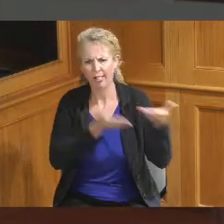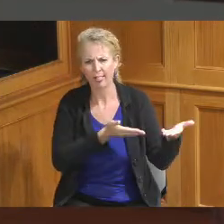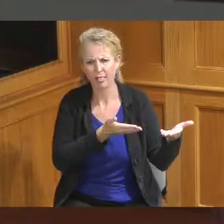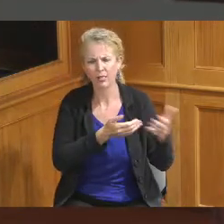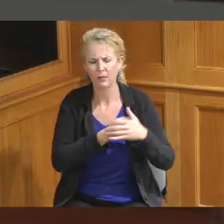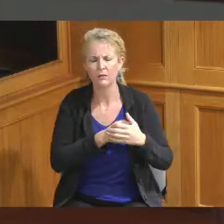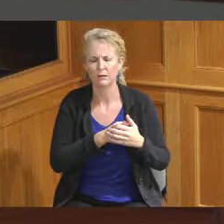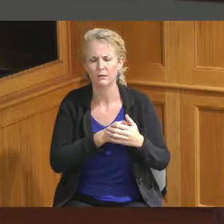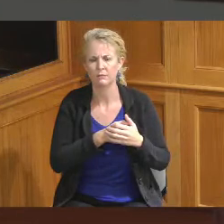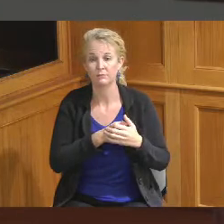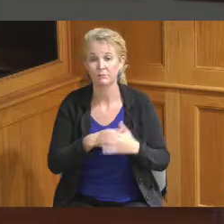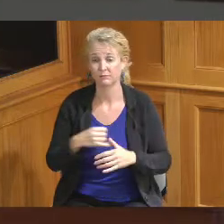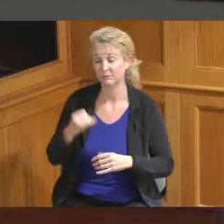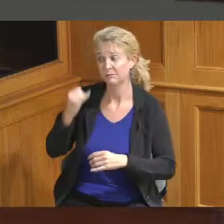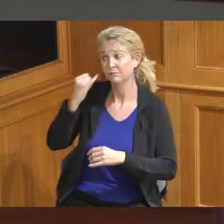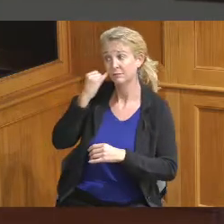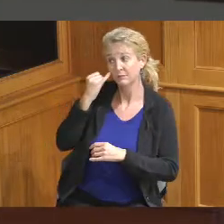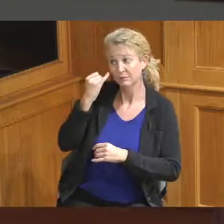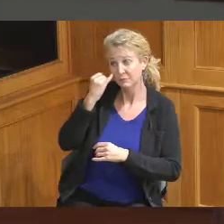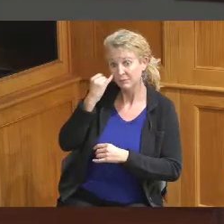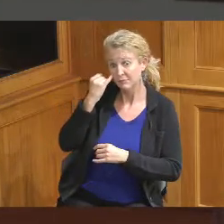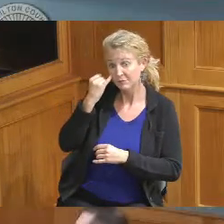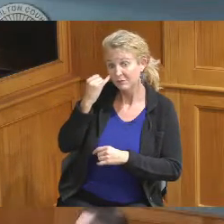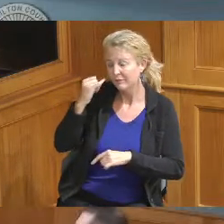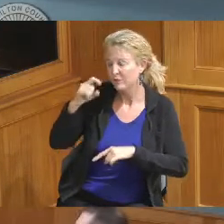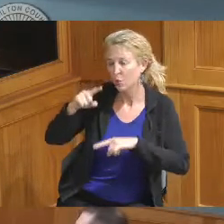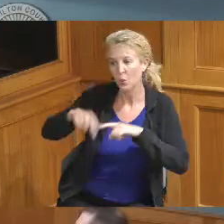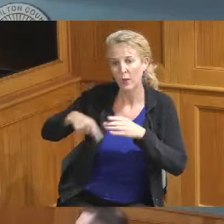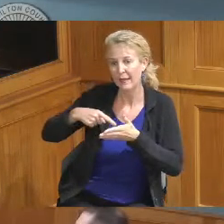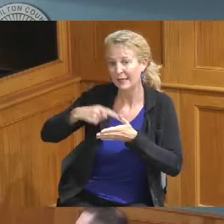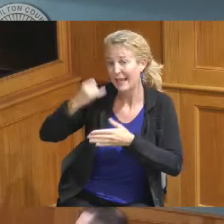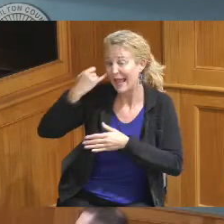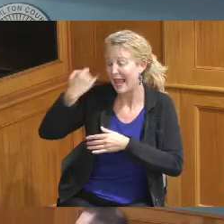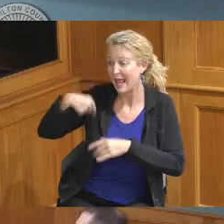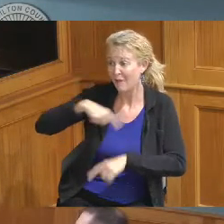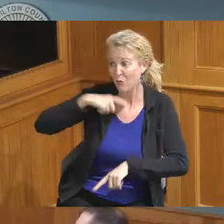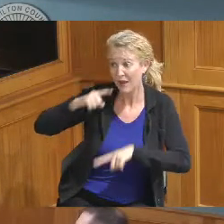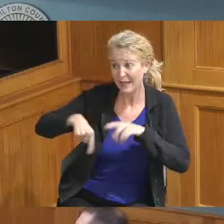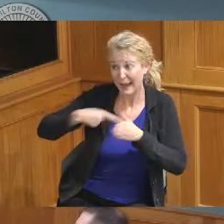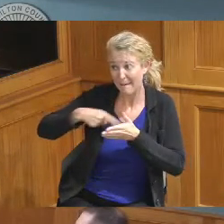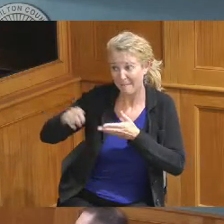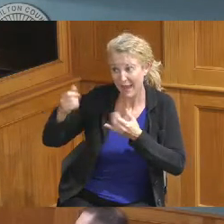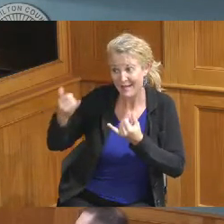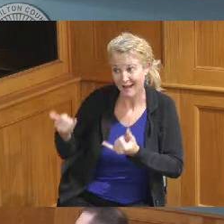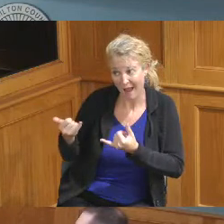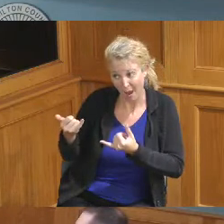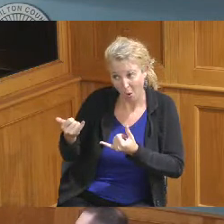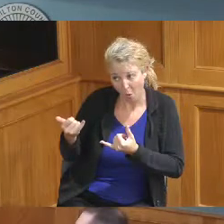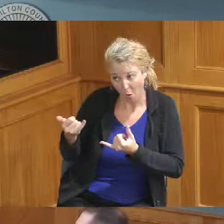so but if we are we can't make payments now even if we move with a different program we still have